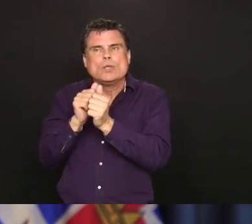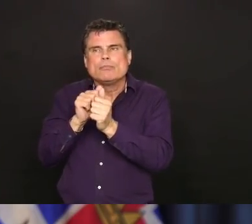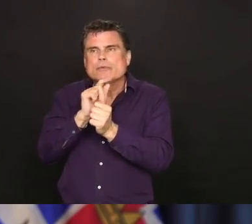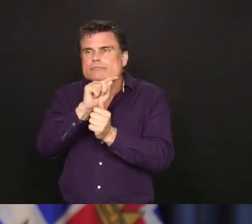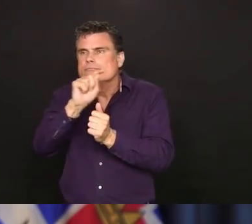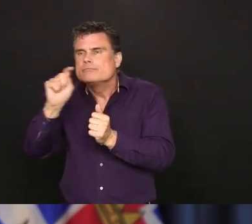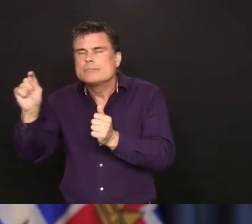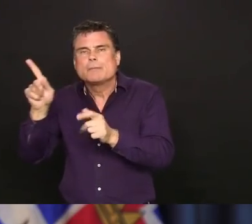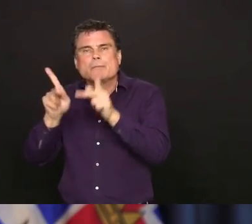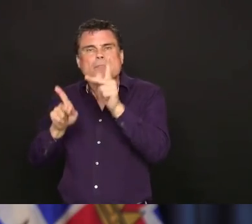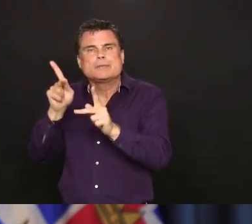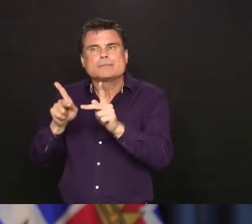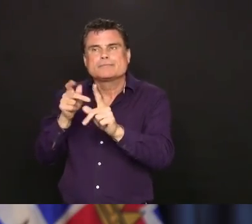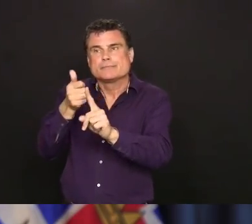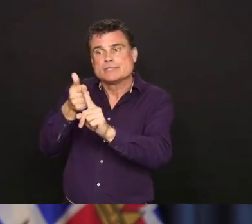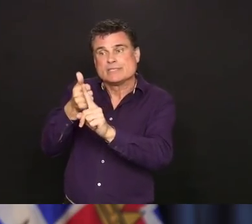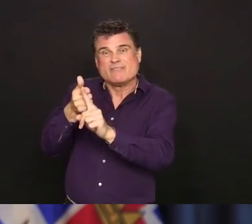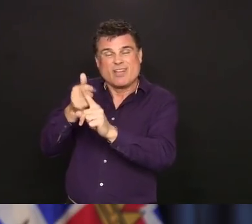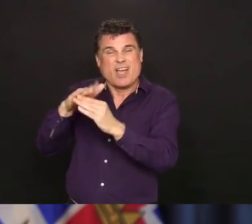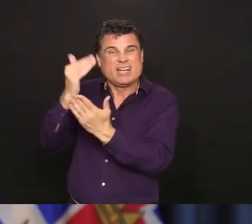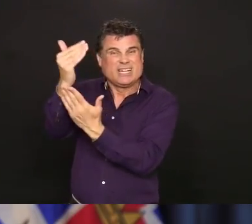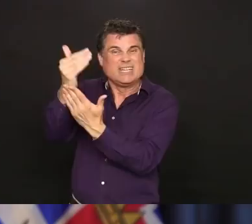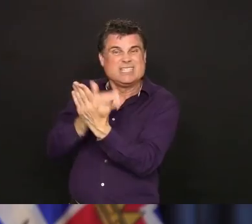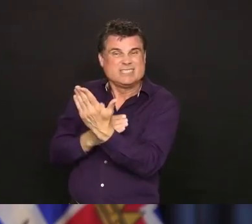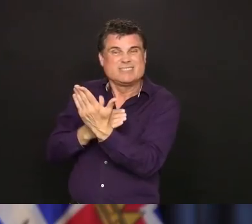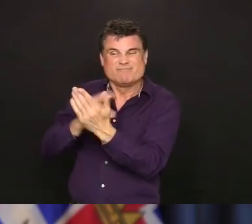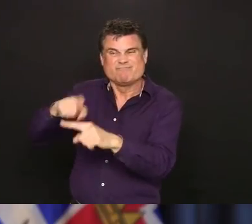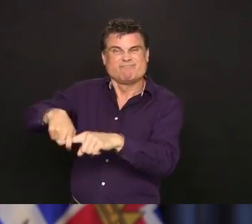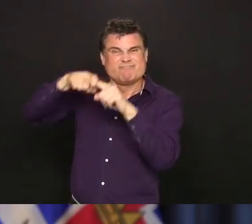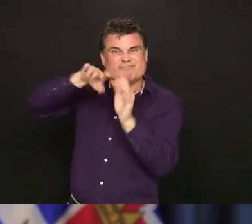to have their surgeries, about their level of preparation as well.